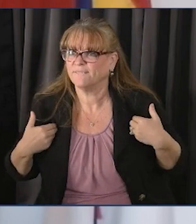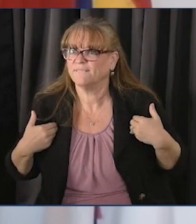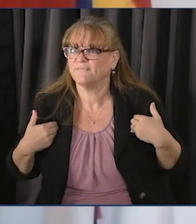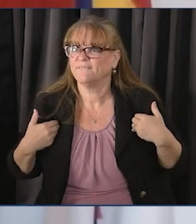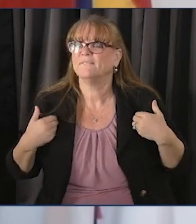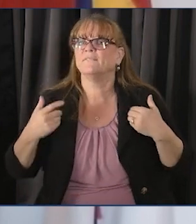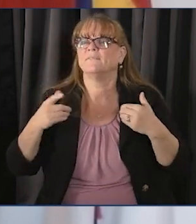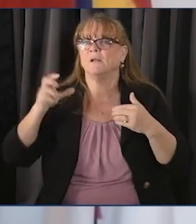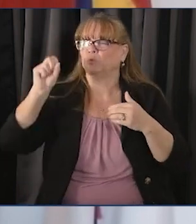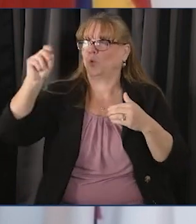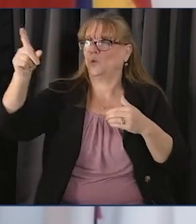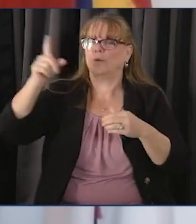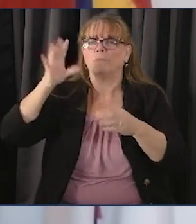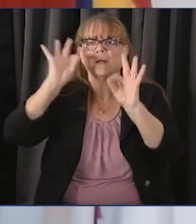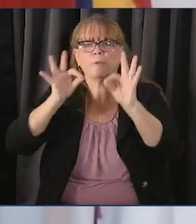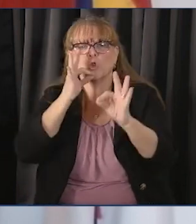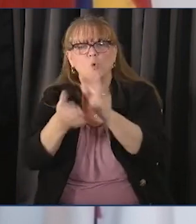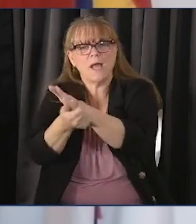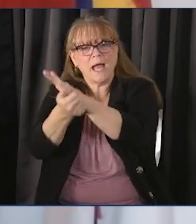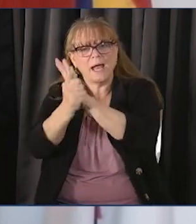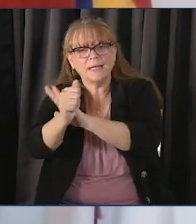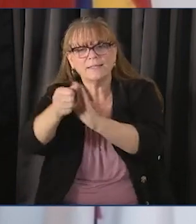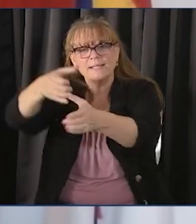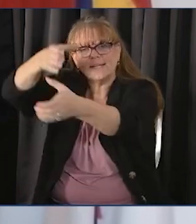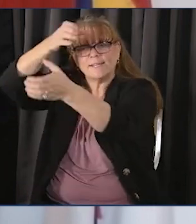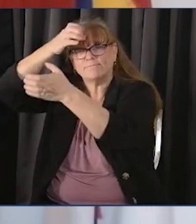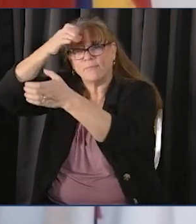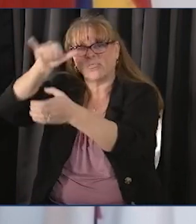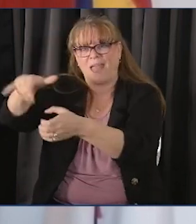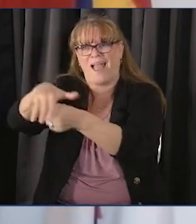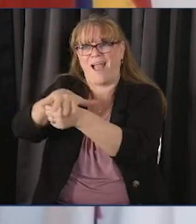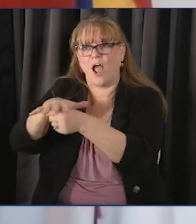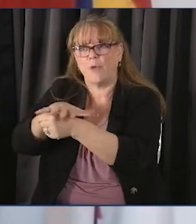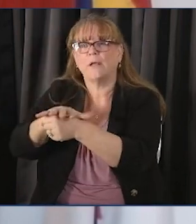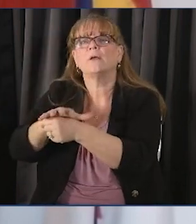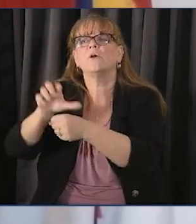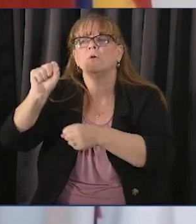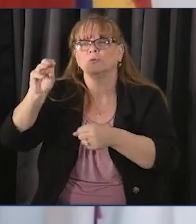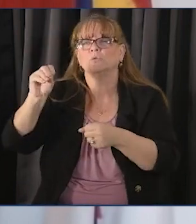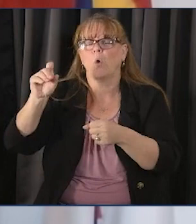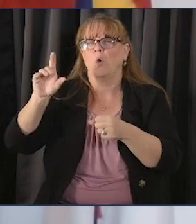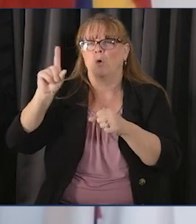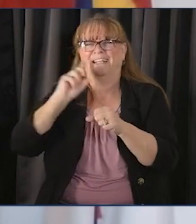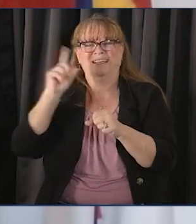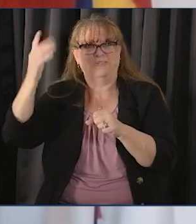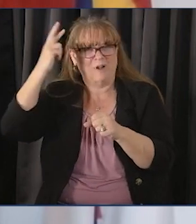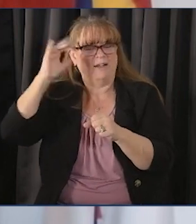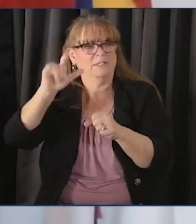We have lost 400,000 Americans to this virus this cannot end soon enough.